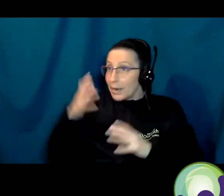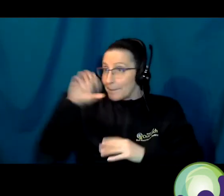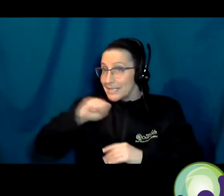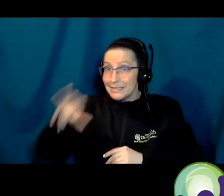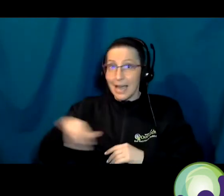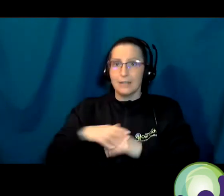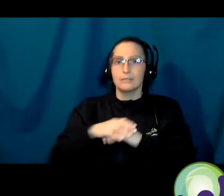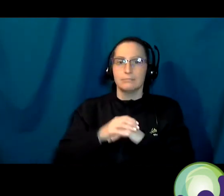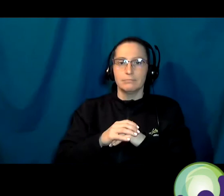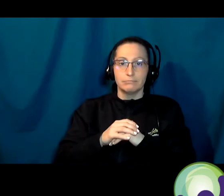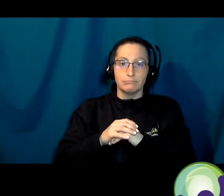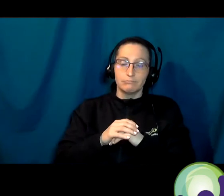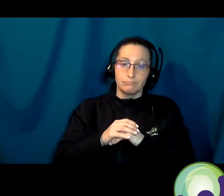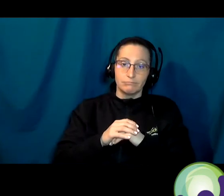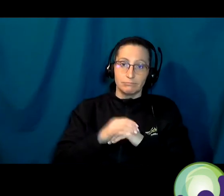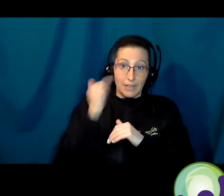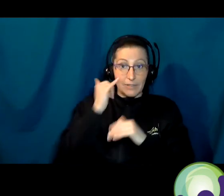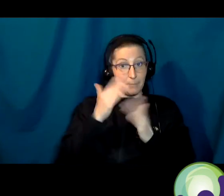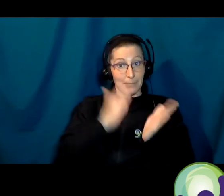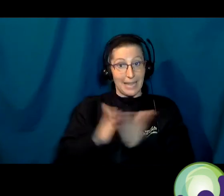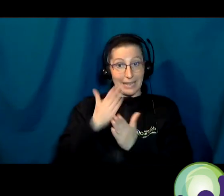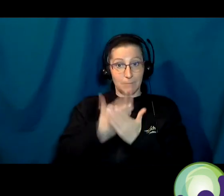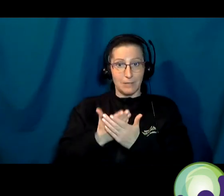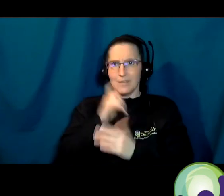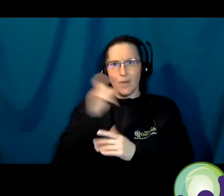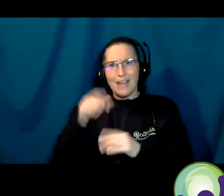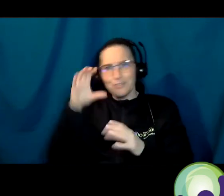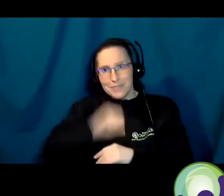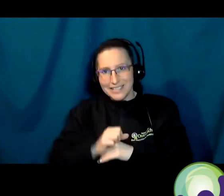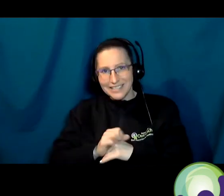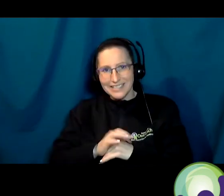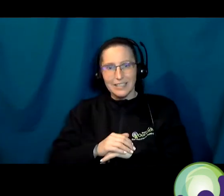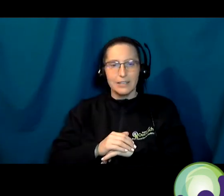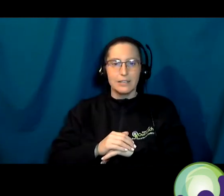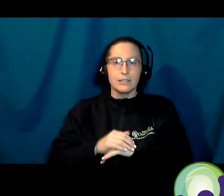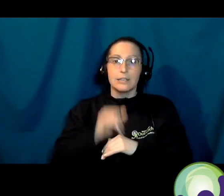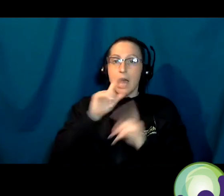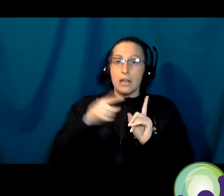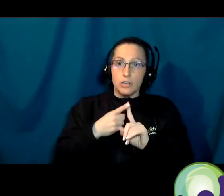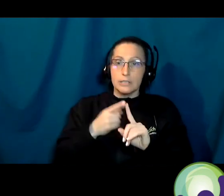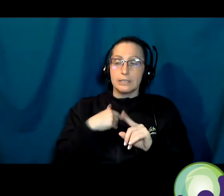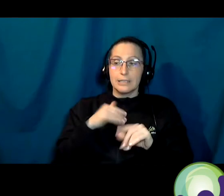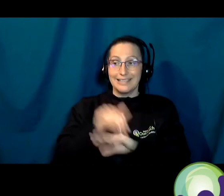well planned, they don't have to. So in addition to the night hours for working